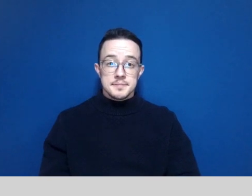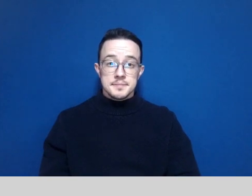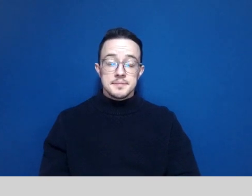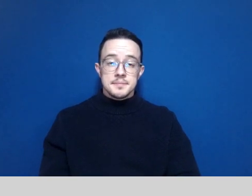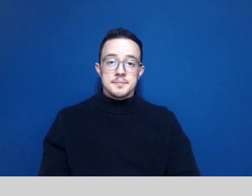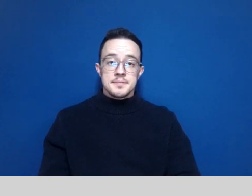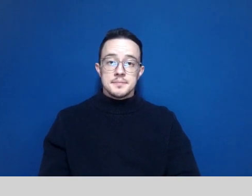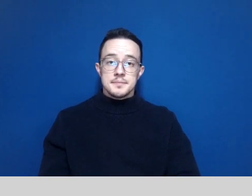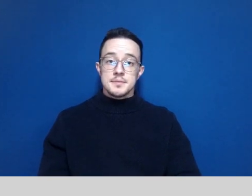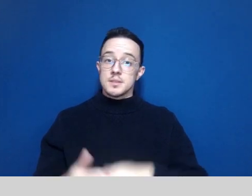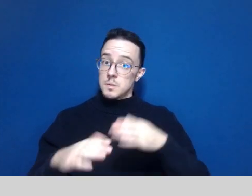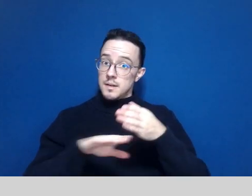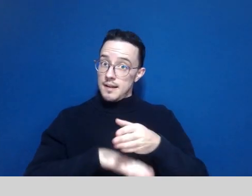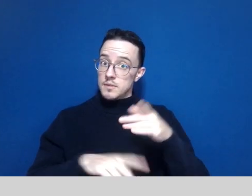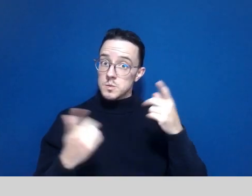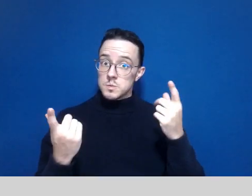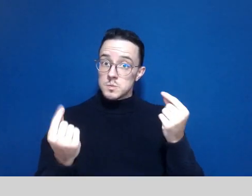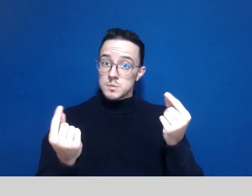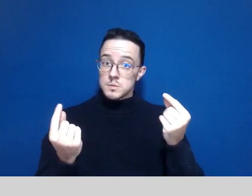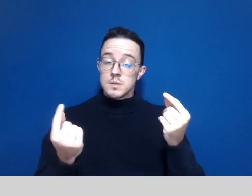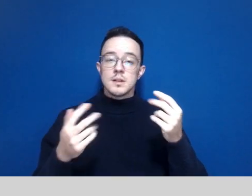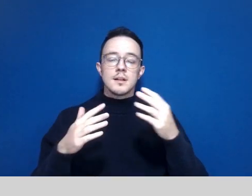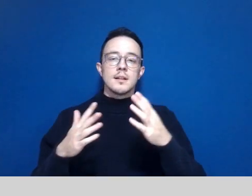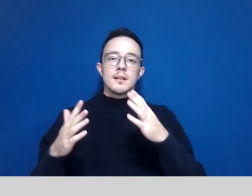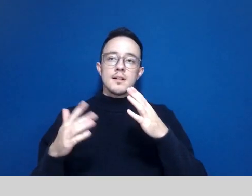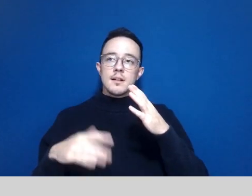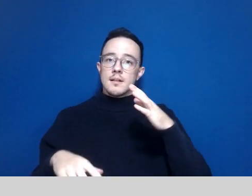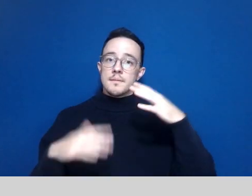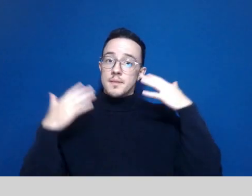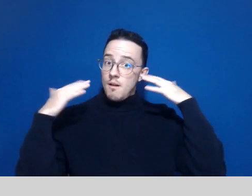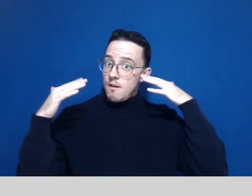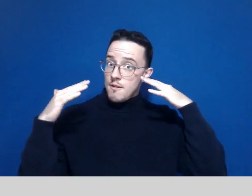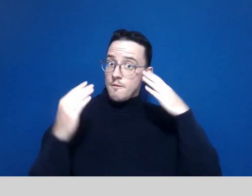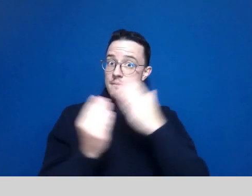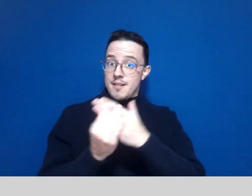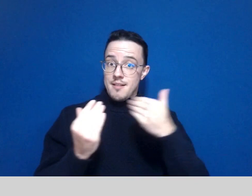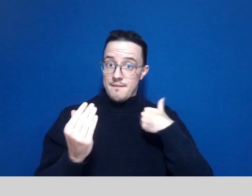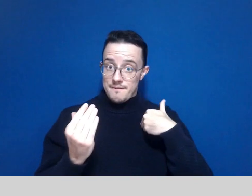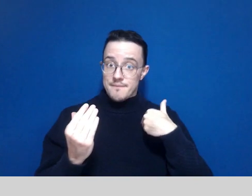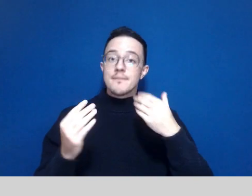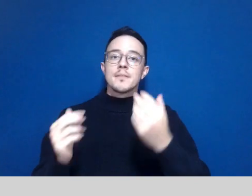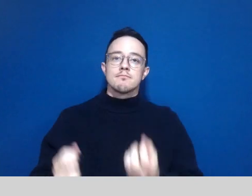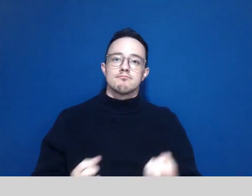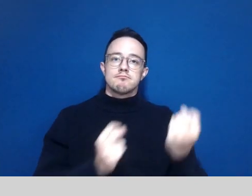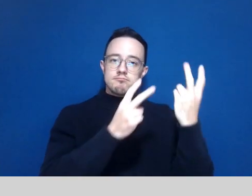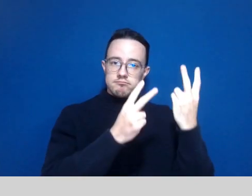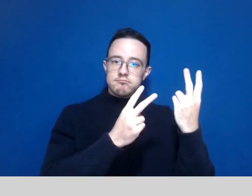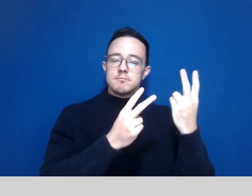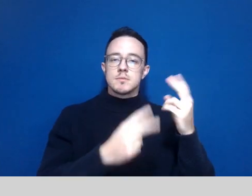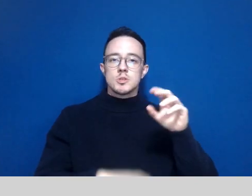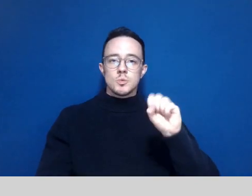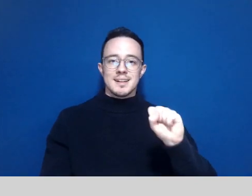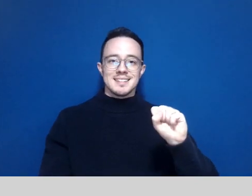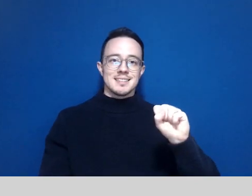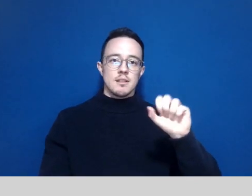So after this, the next step is to upload all of these audio files to S3